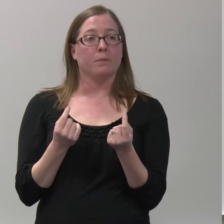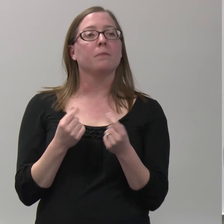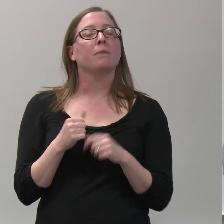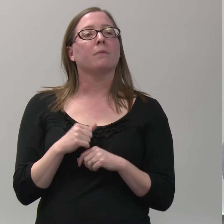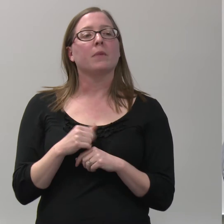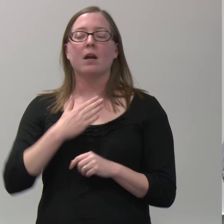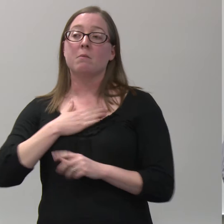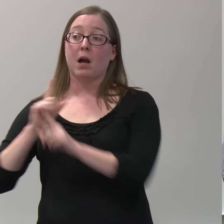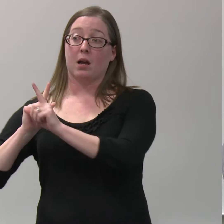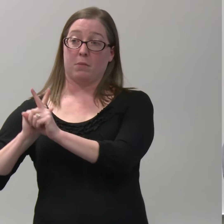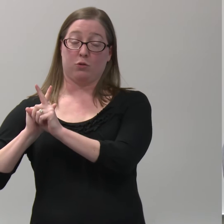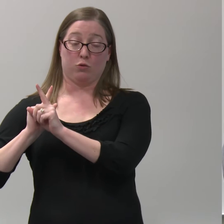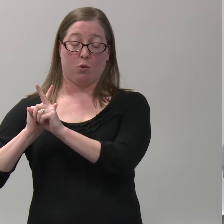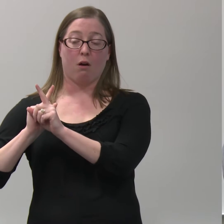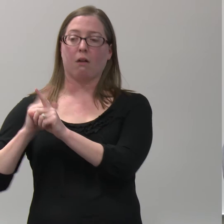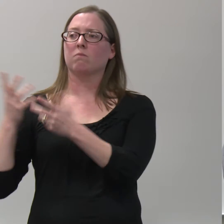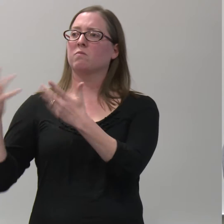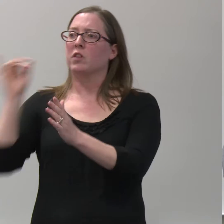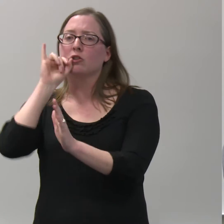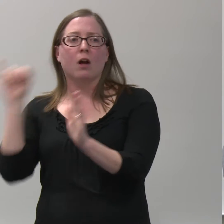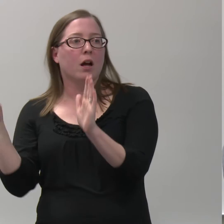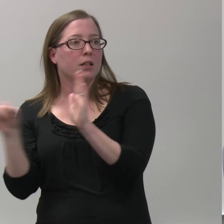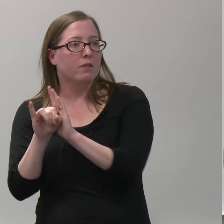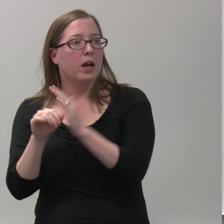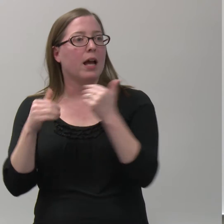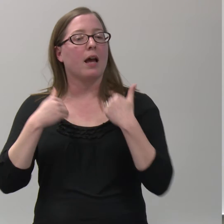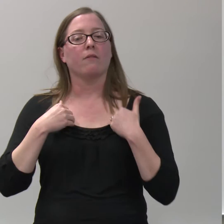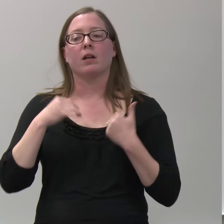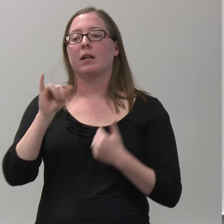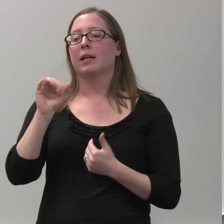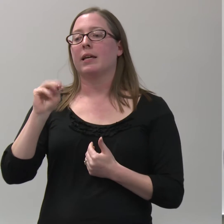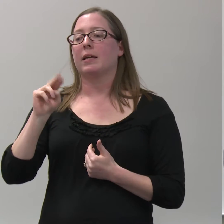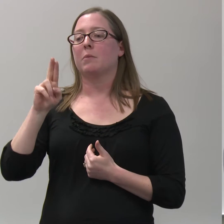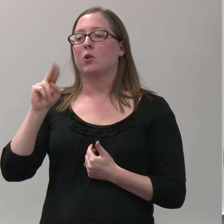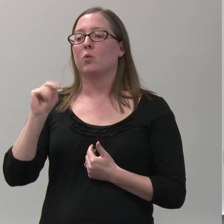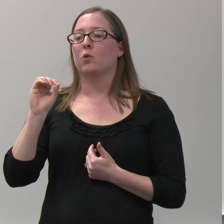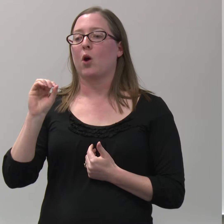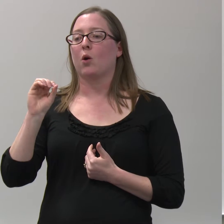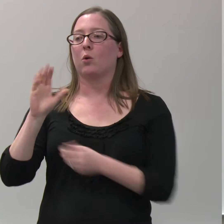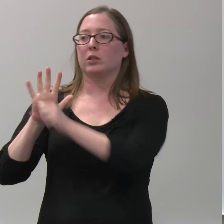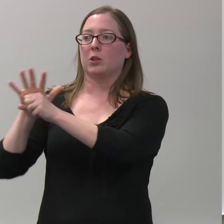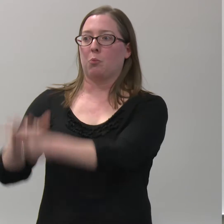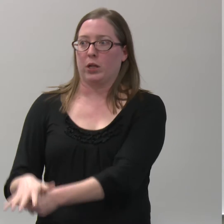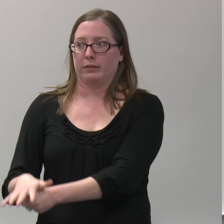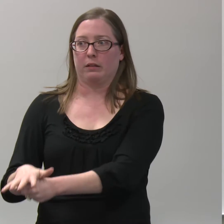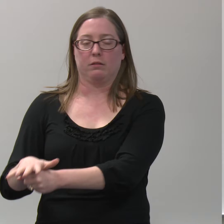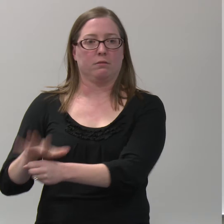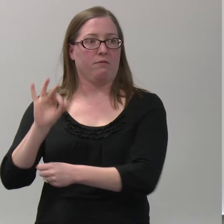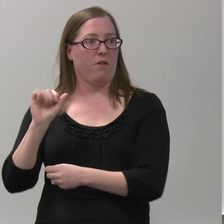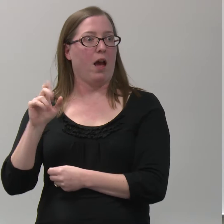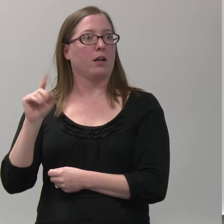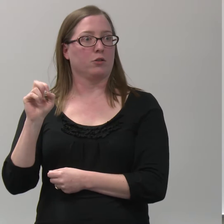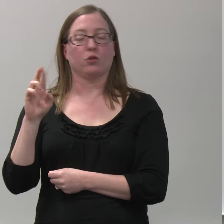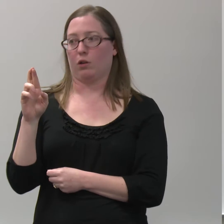The mentor I worked with had identified that there was an immunosuppressive factor in human seminal plasma,